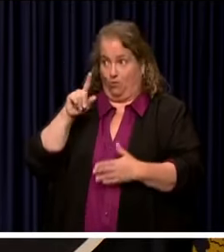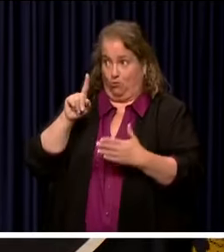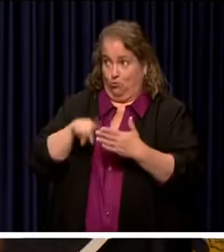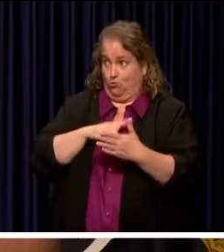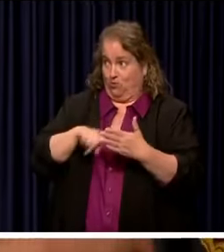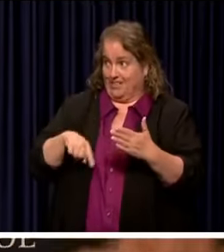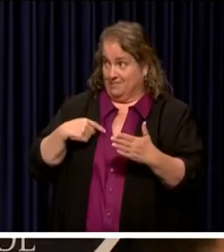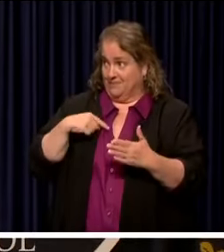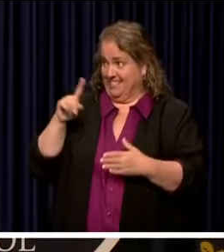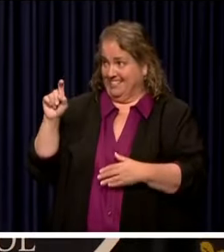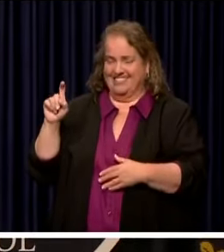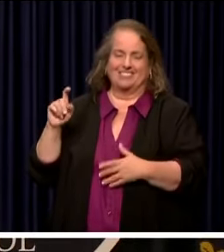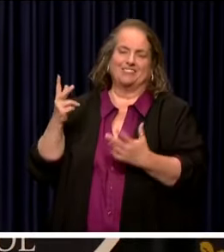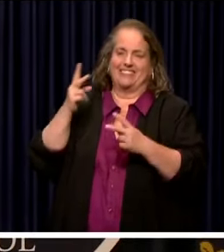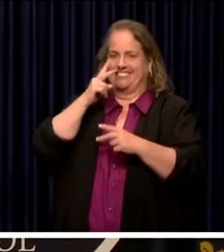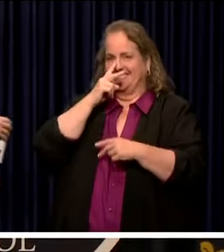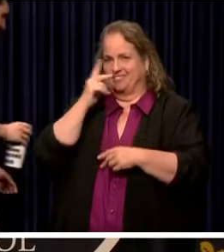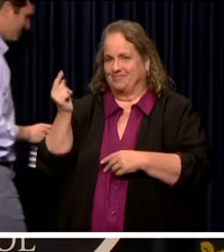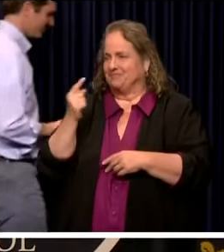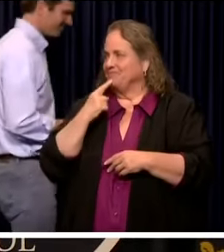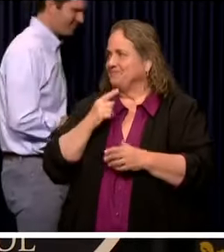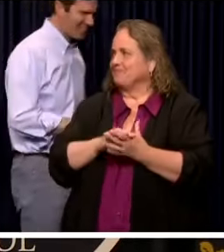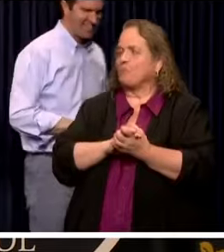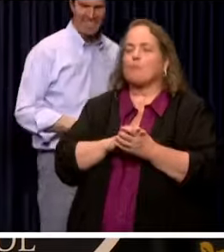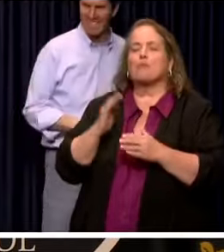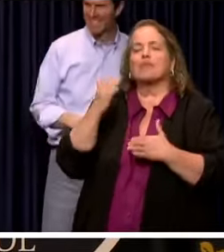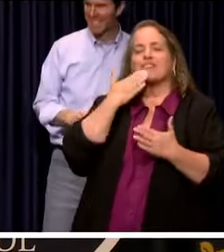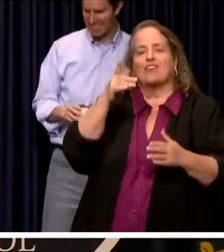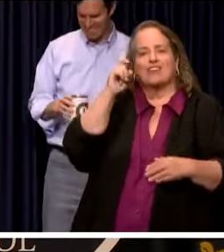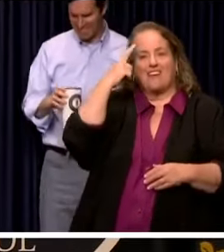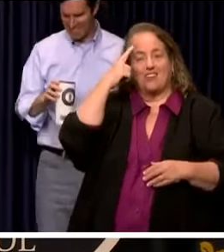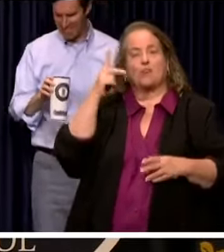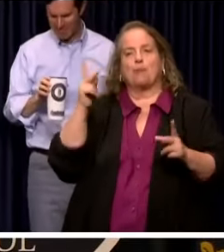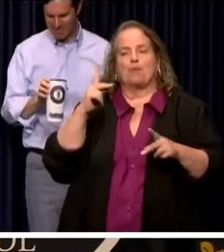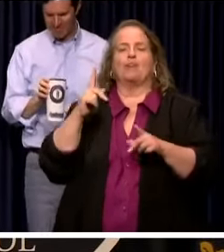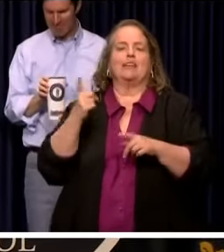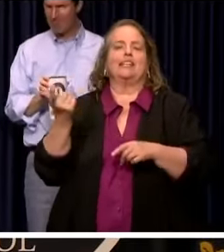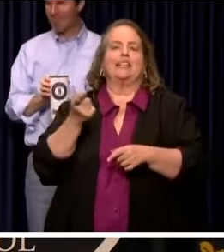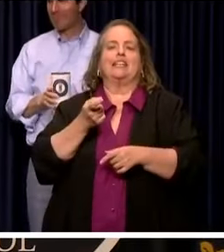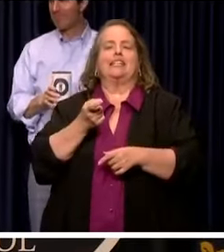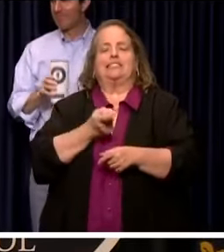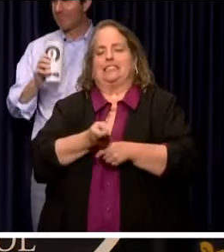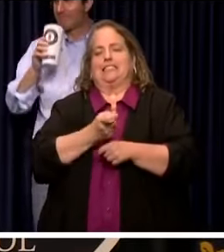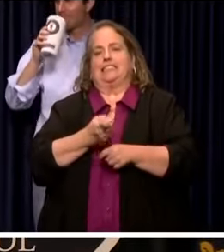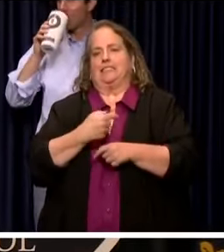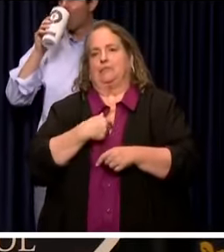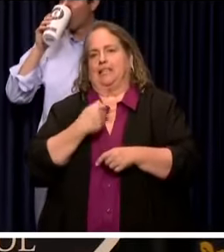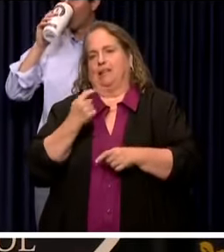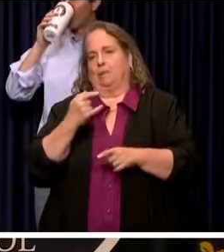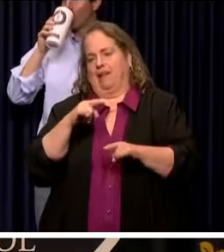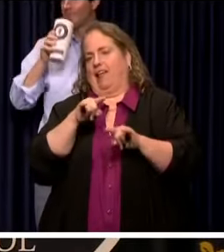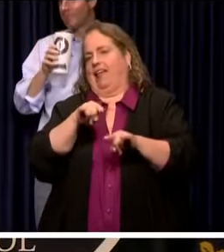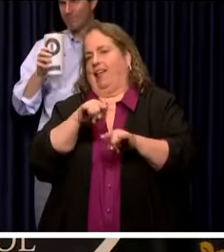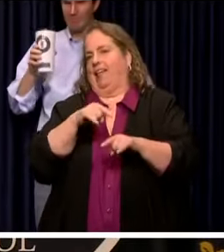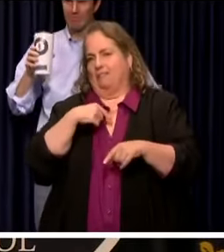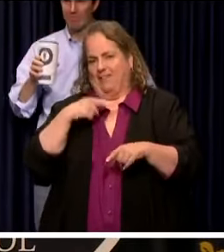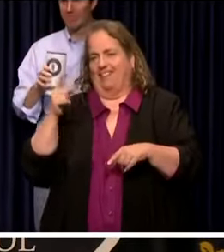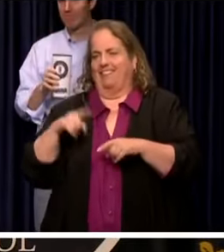AND THE DOCTORS AND THE CLINICS WERE TOLD WE DIDN'T HAVE TESTING WHICH IS TRUE, AND WE STILL HAVE RESOURCE DIFFICULTIES TO BE ABLE TO DEPLOY.